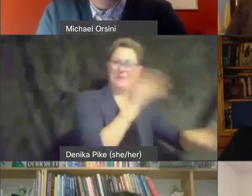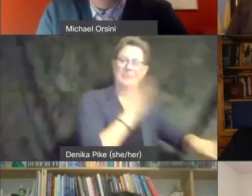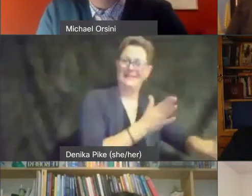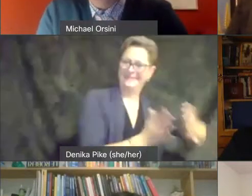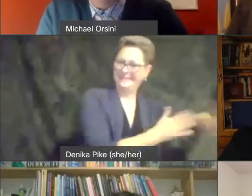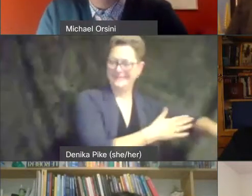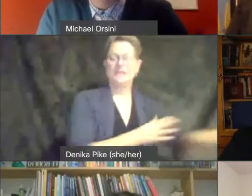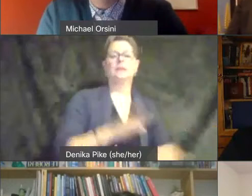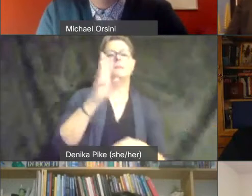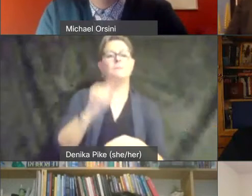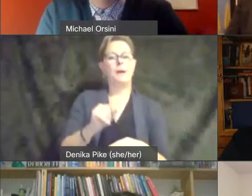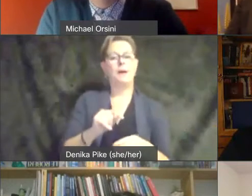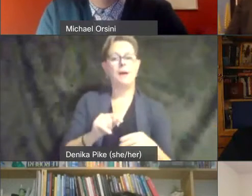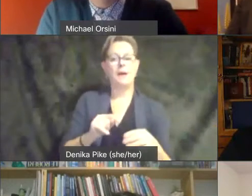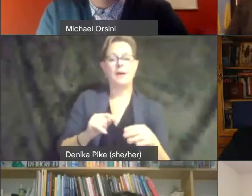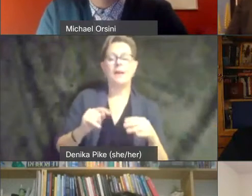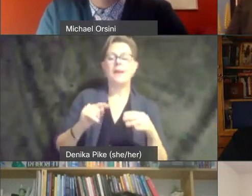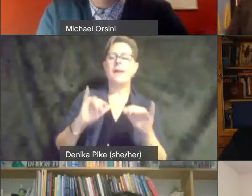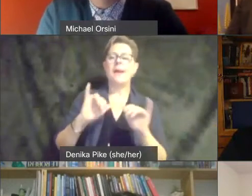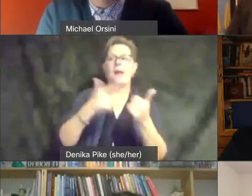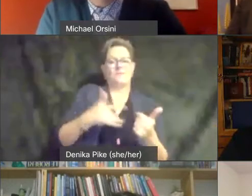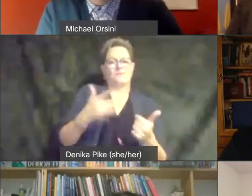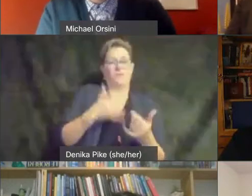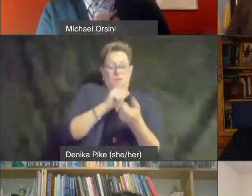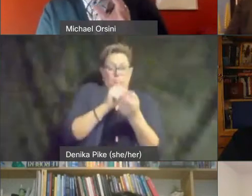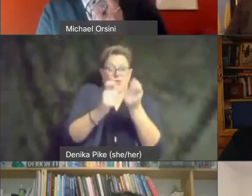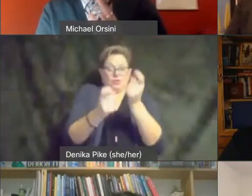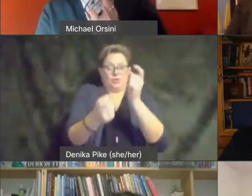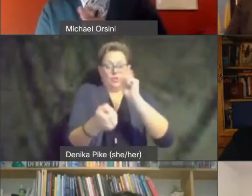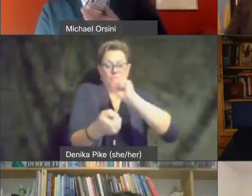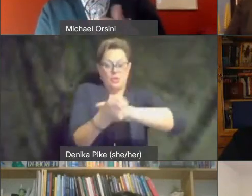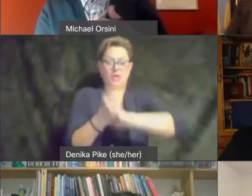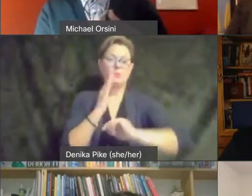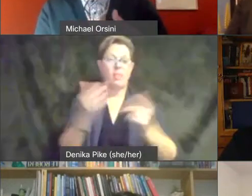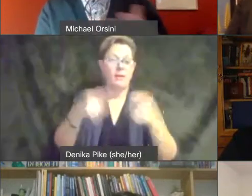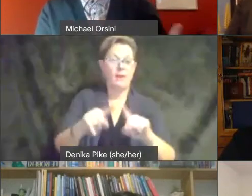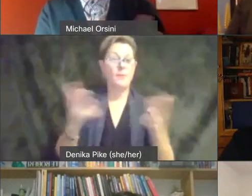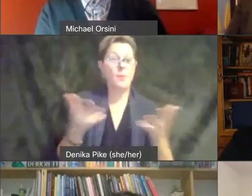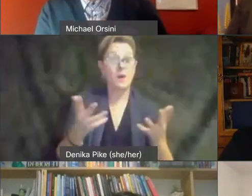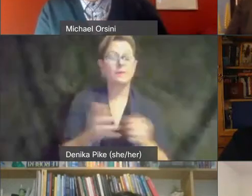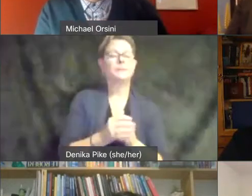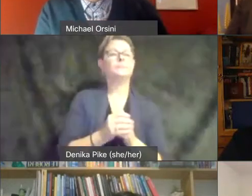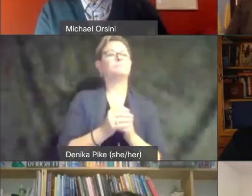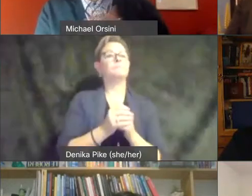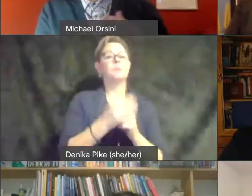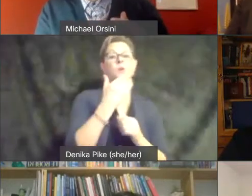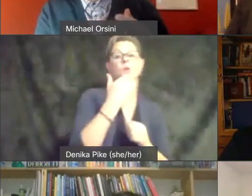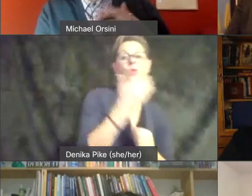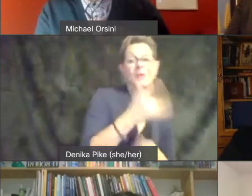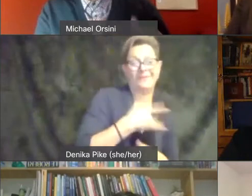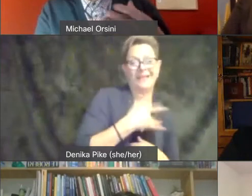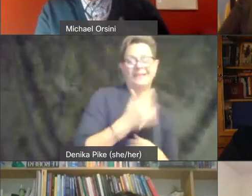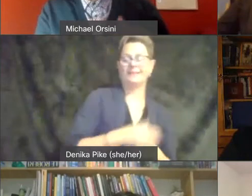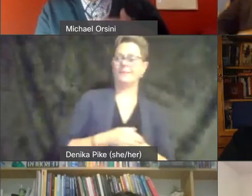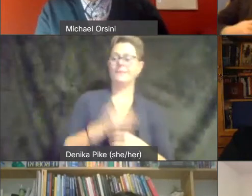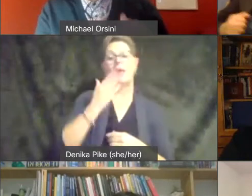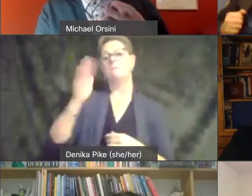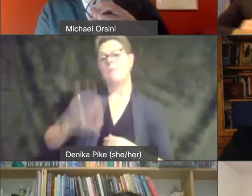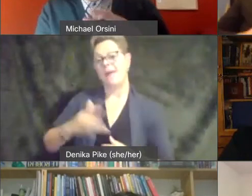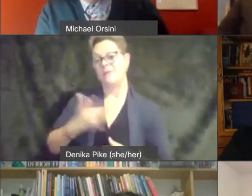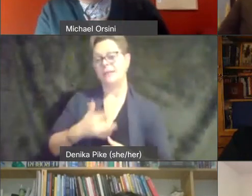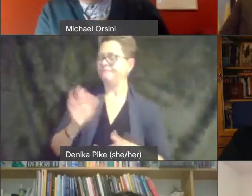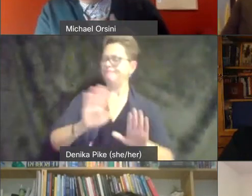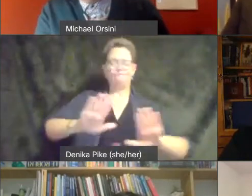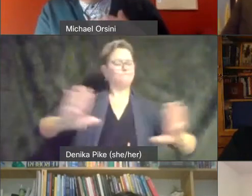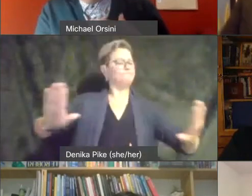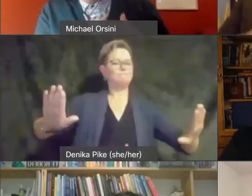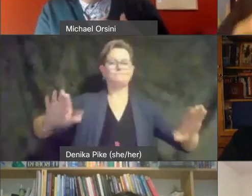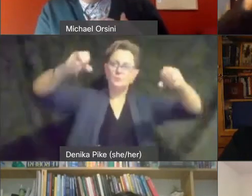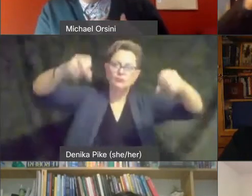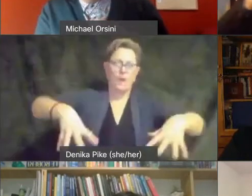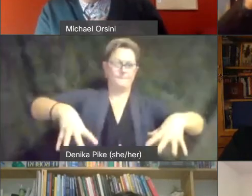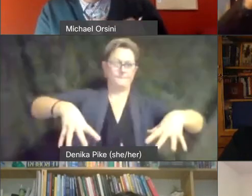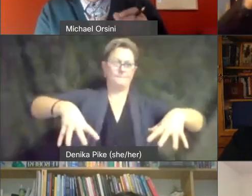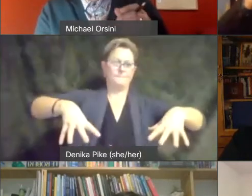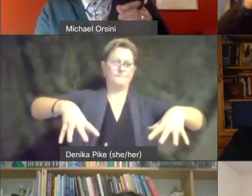What much Transformer them I guess that would start with pushing back against the idea of good and bad feelings. I think that's been something that I've seen and have been trying really to think with because.